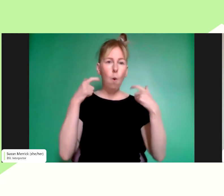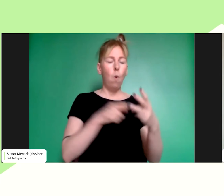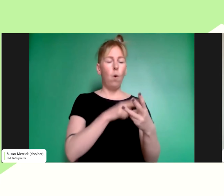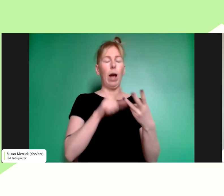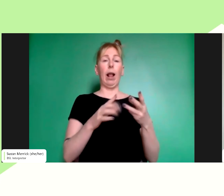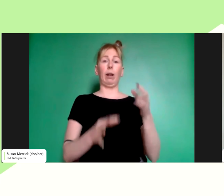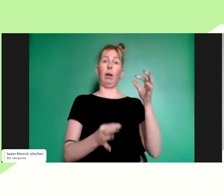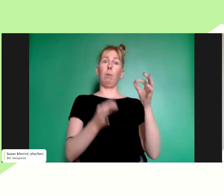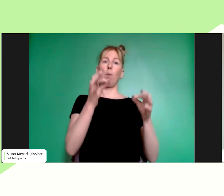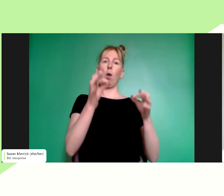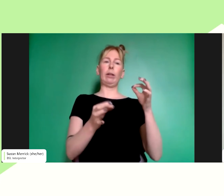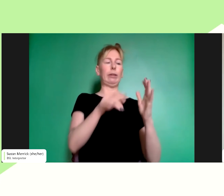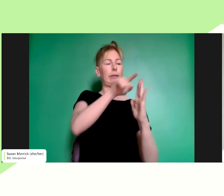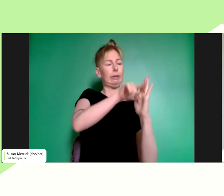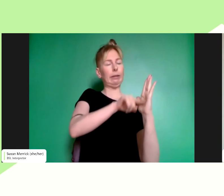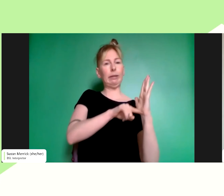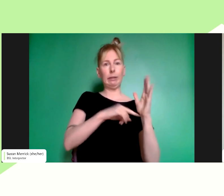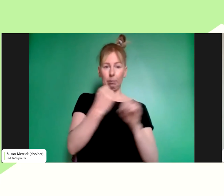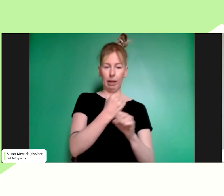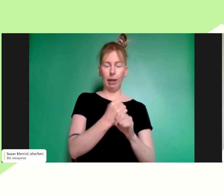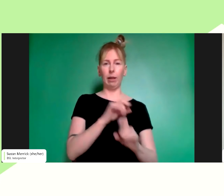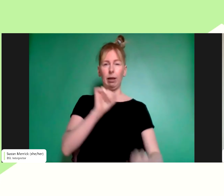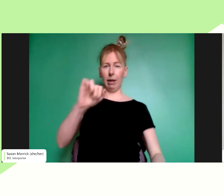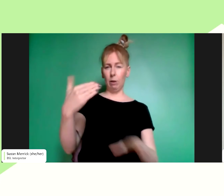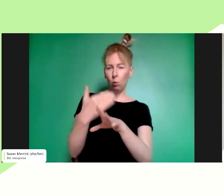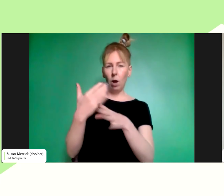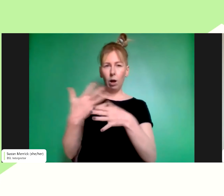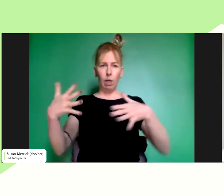social justice that blurs the boundaries between art, law,